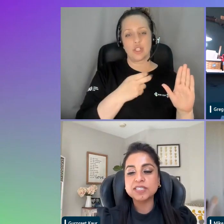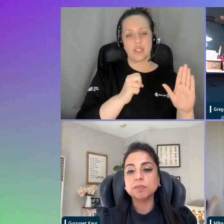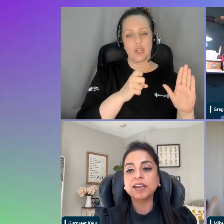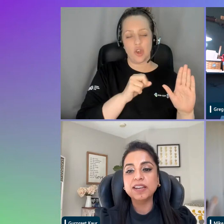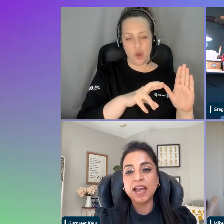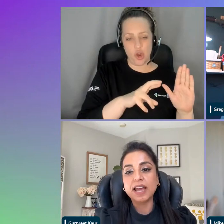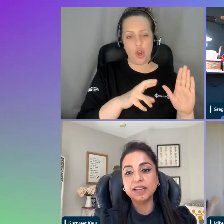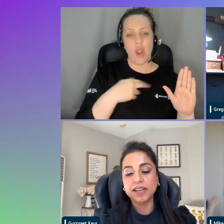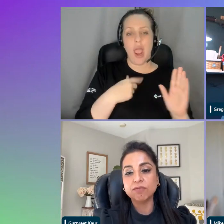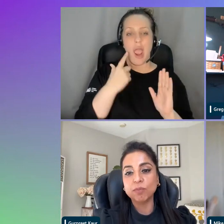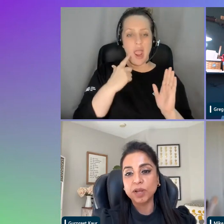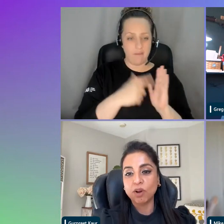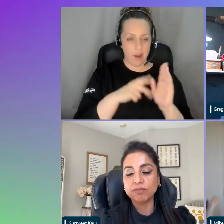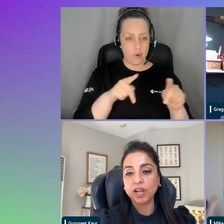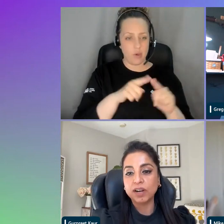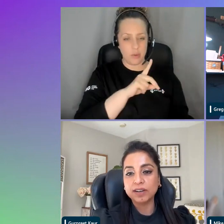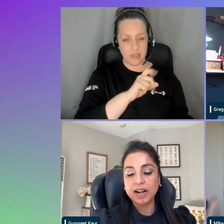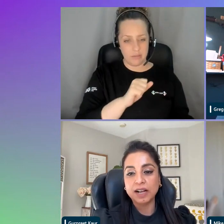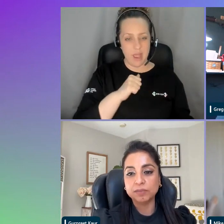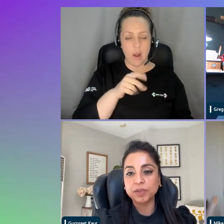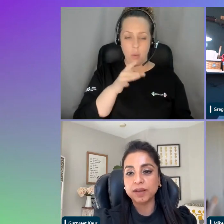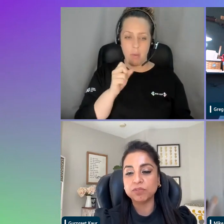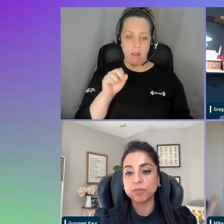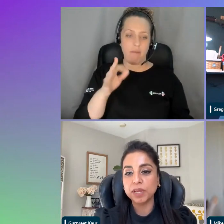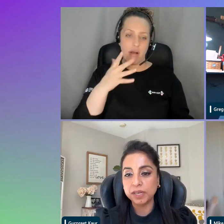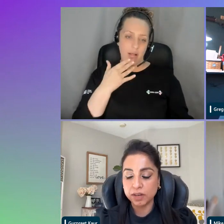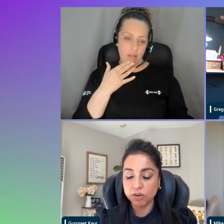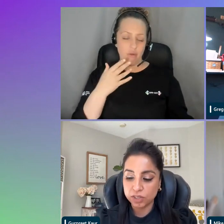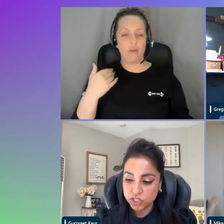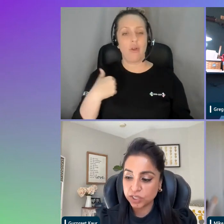with disabilities and a woman of color. Um, I'm from Indian